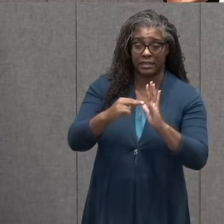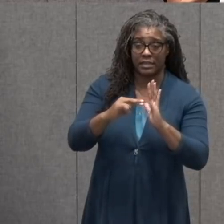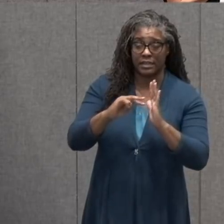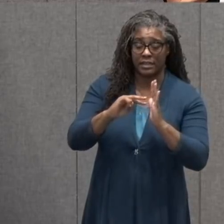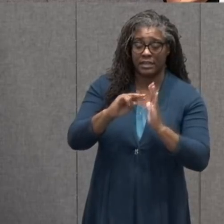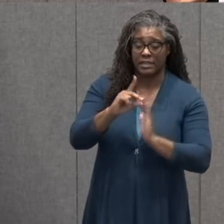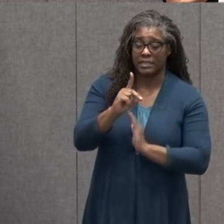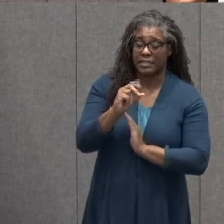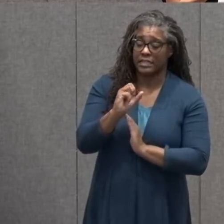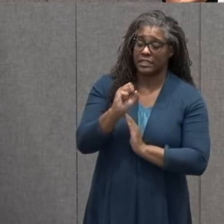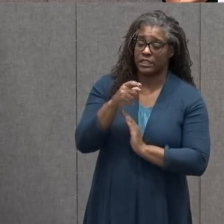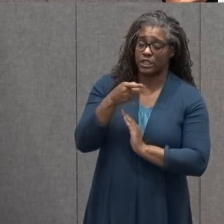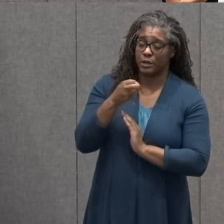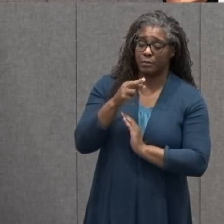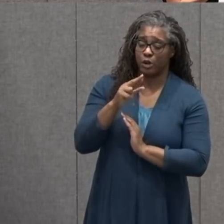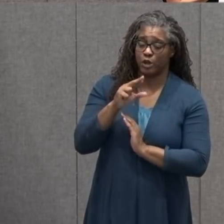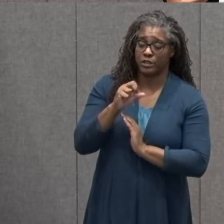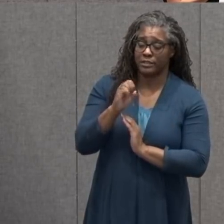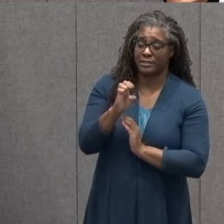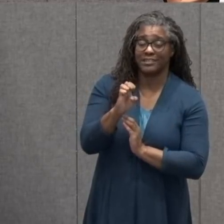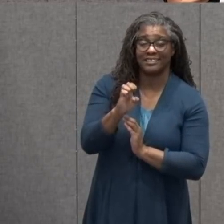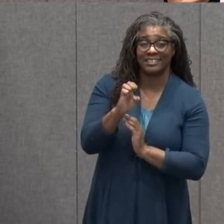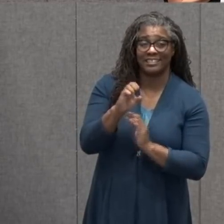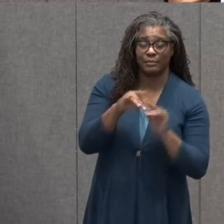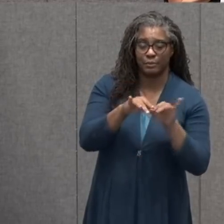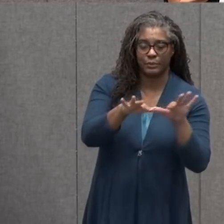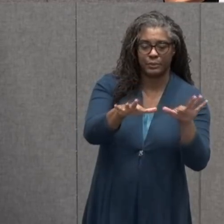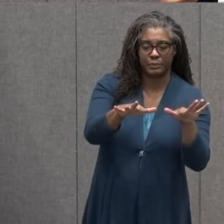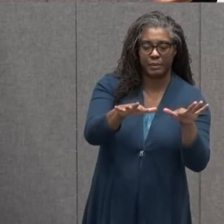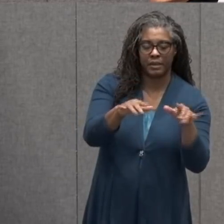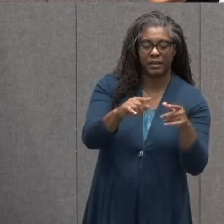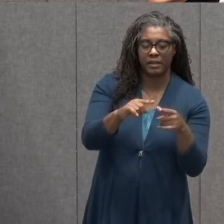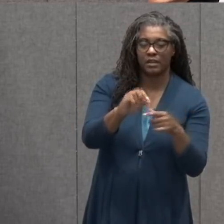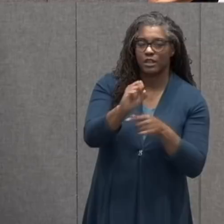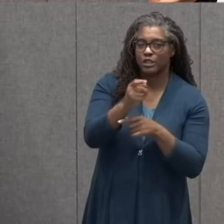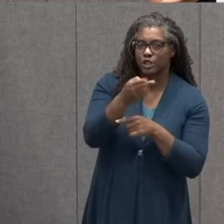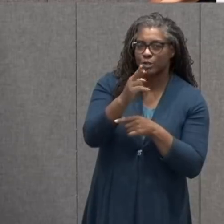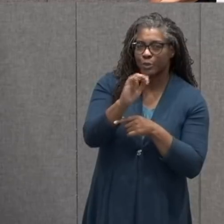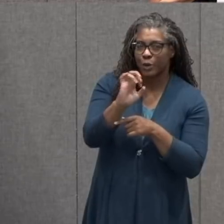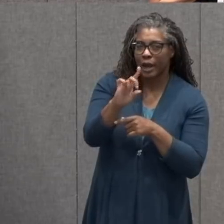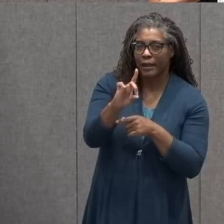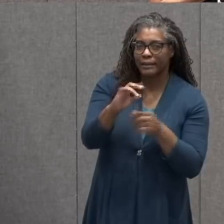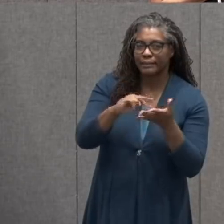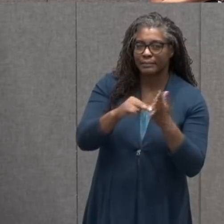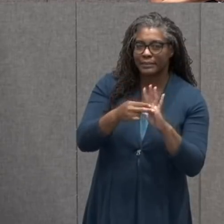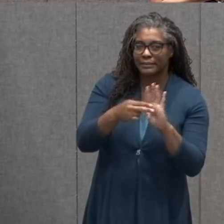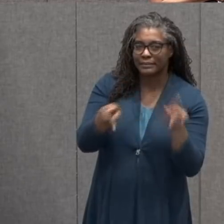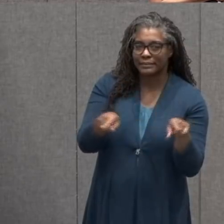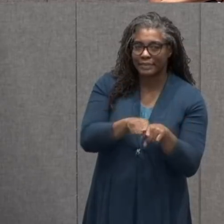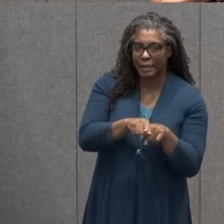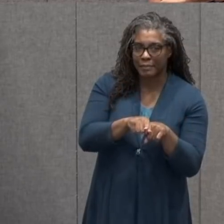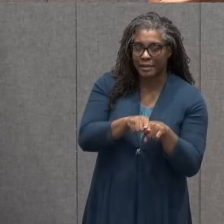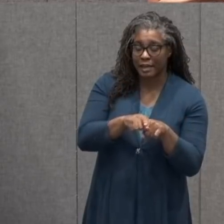Something that doesn't spread out stays contained. That could be an antonym, what do you think?